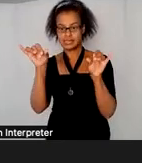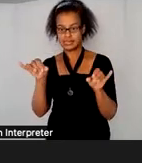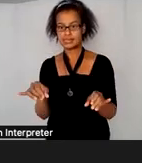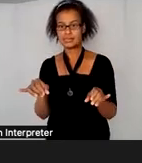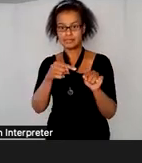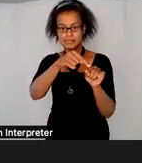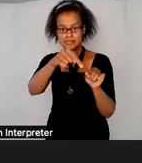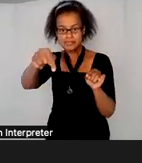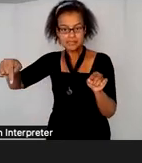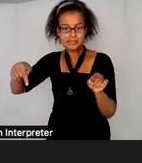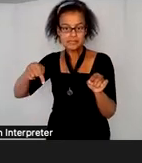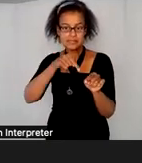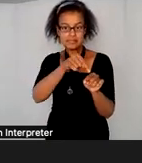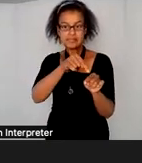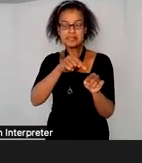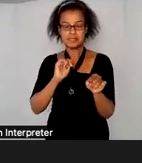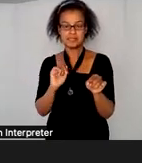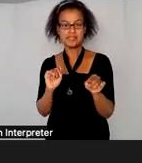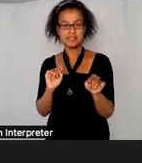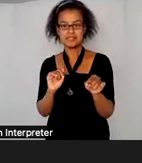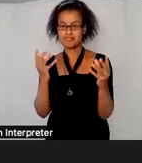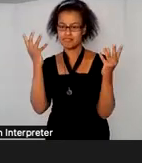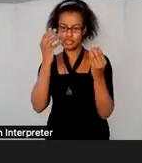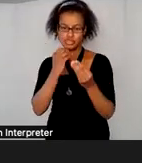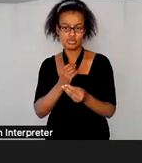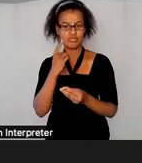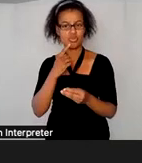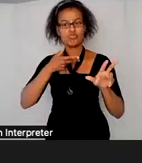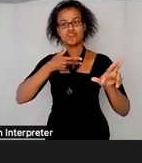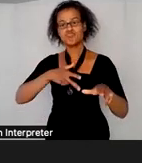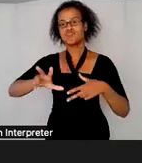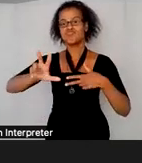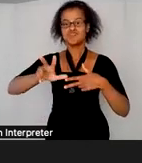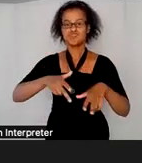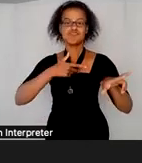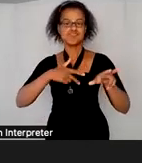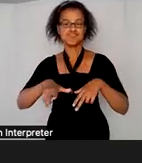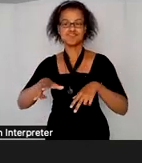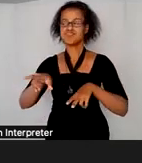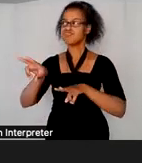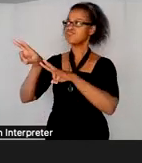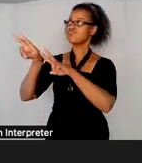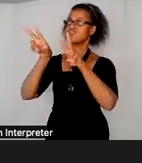a beautiful space to just take a walk through and learn about the different fruiting trees